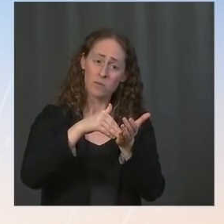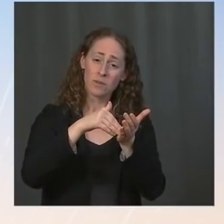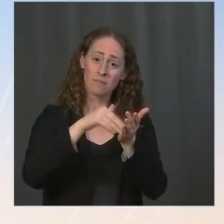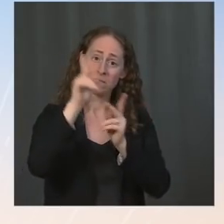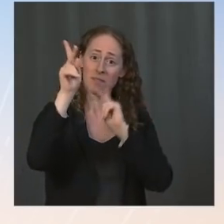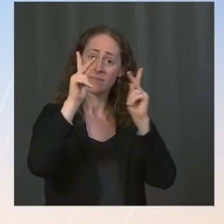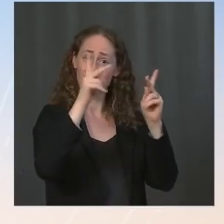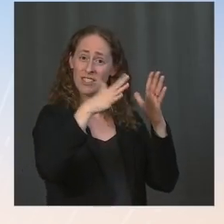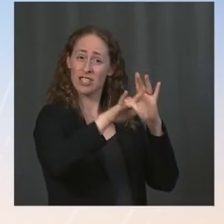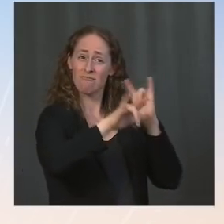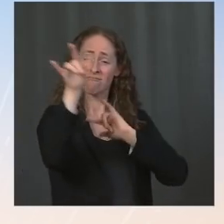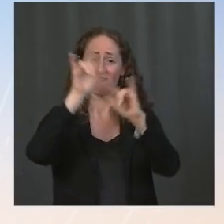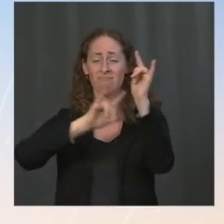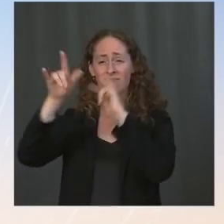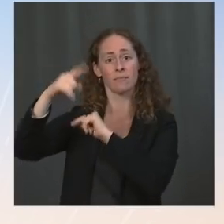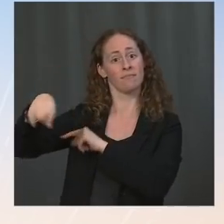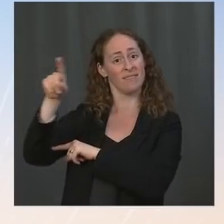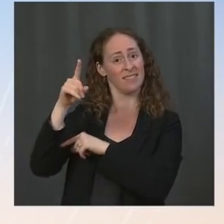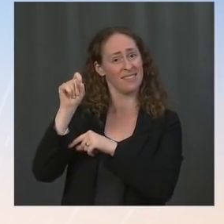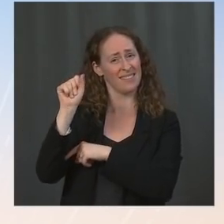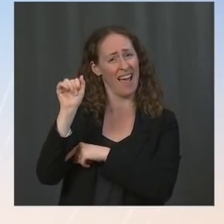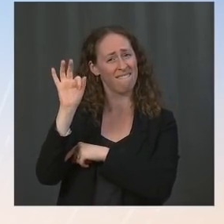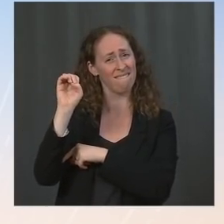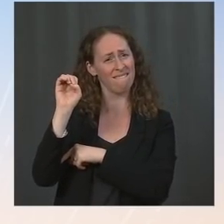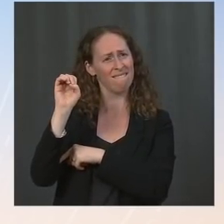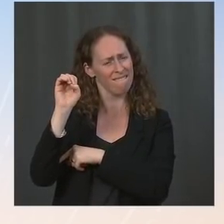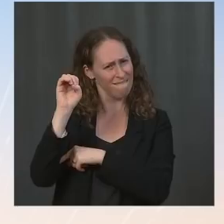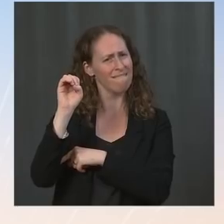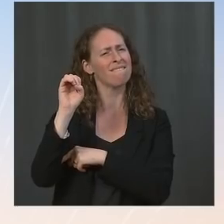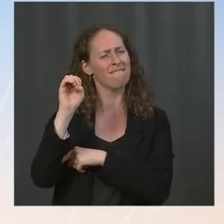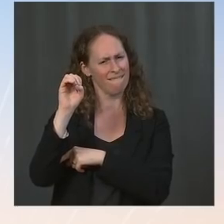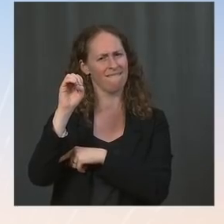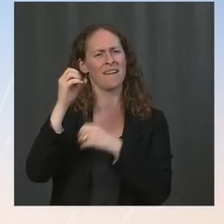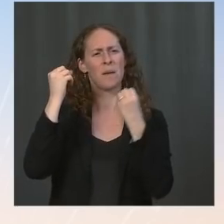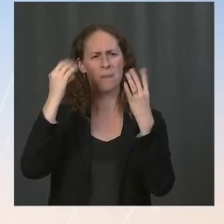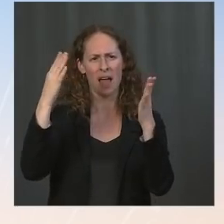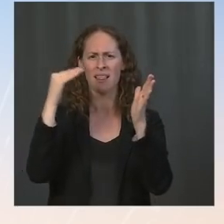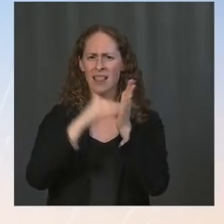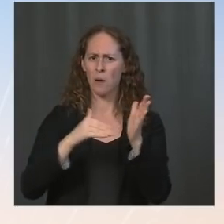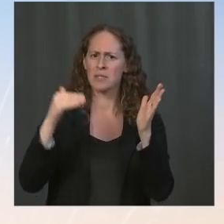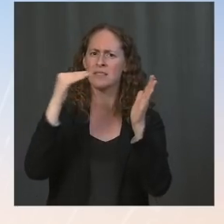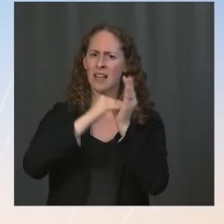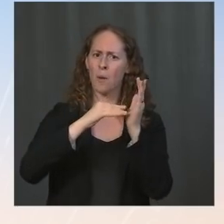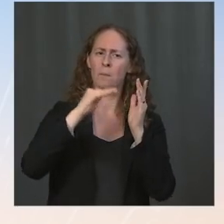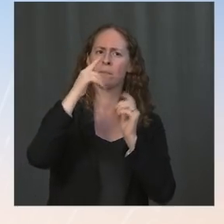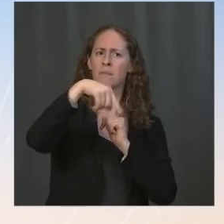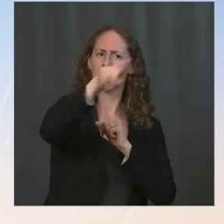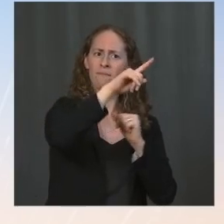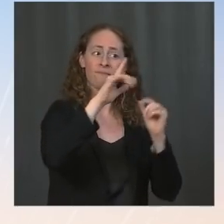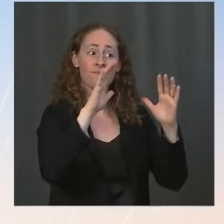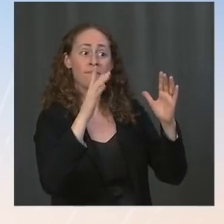including 6,000 Americans and their families, many of them dual nationals. And we are continuing.